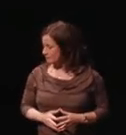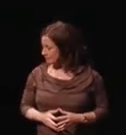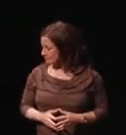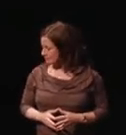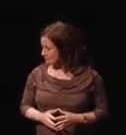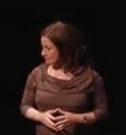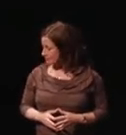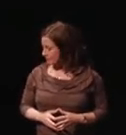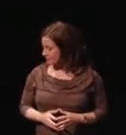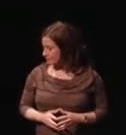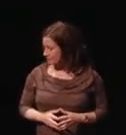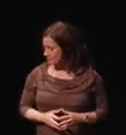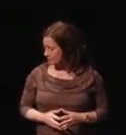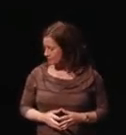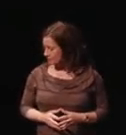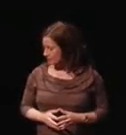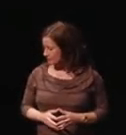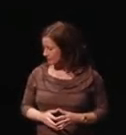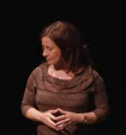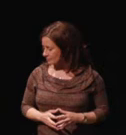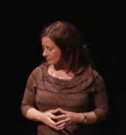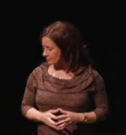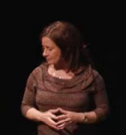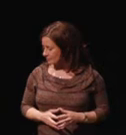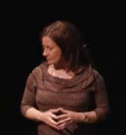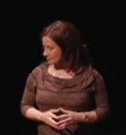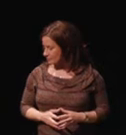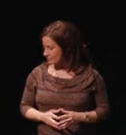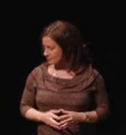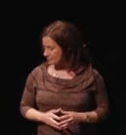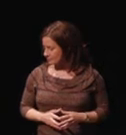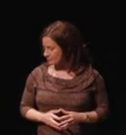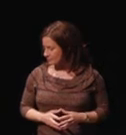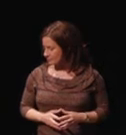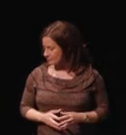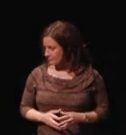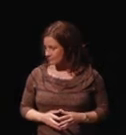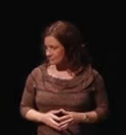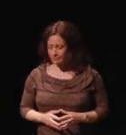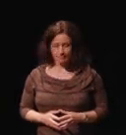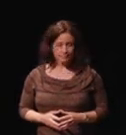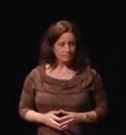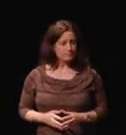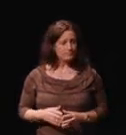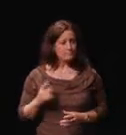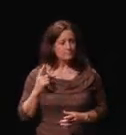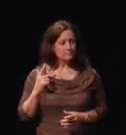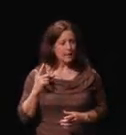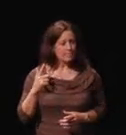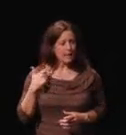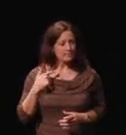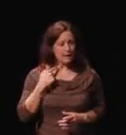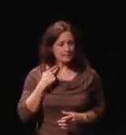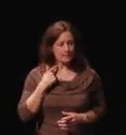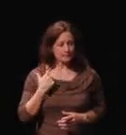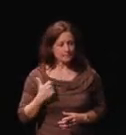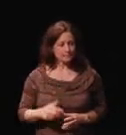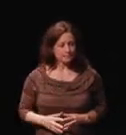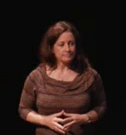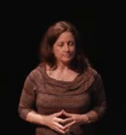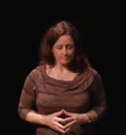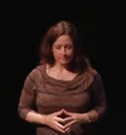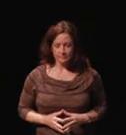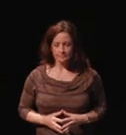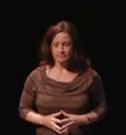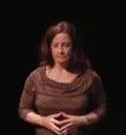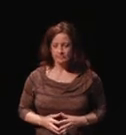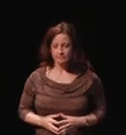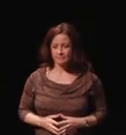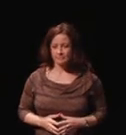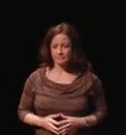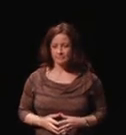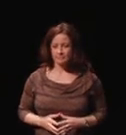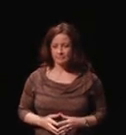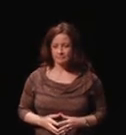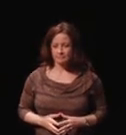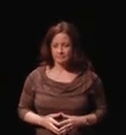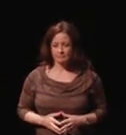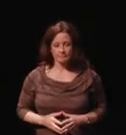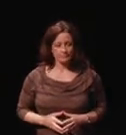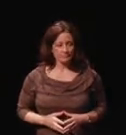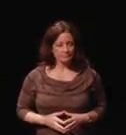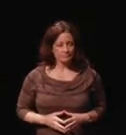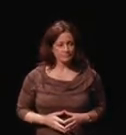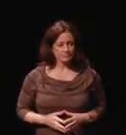Try again.